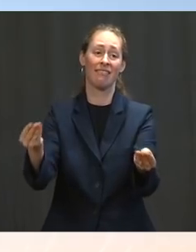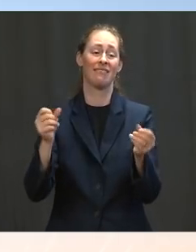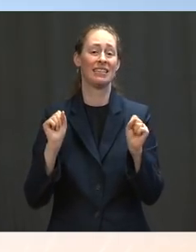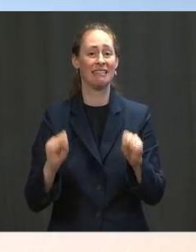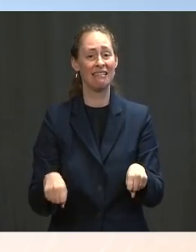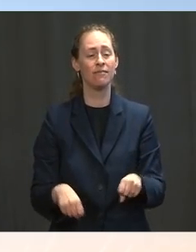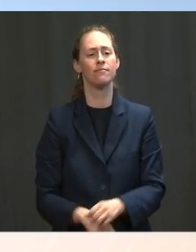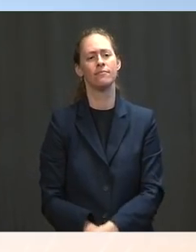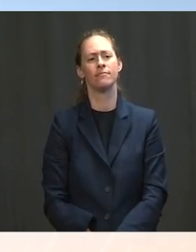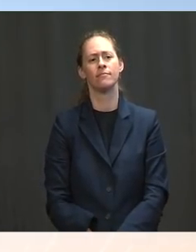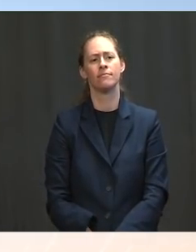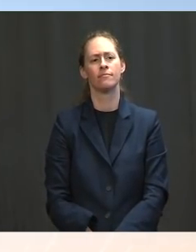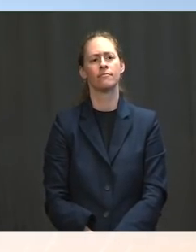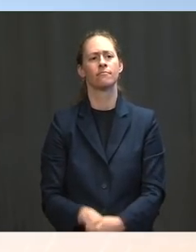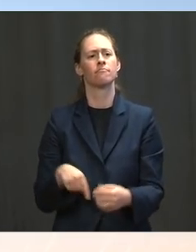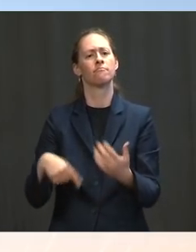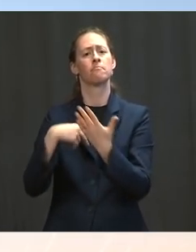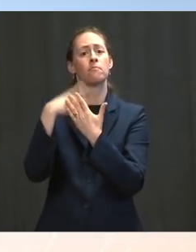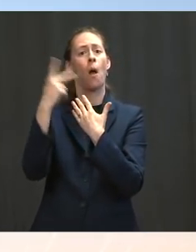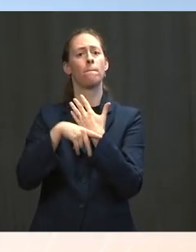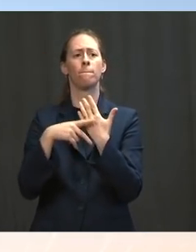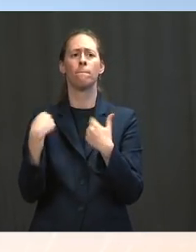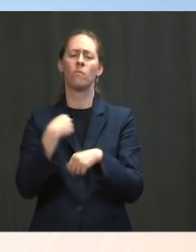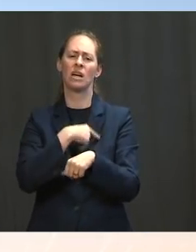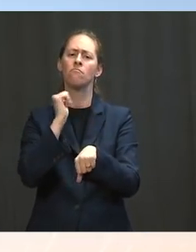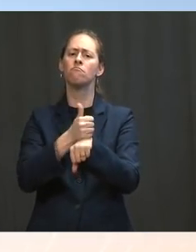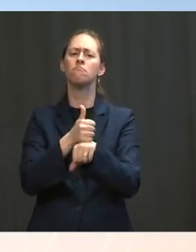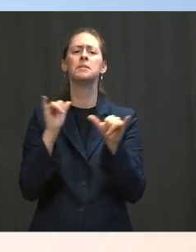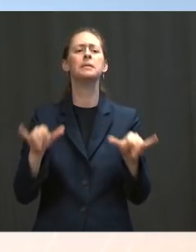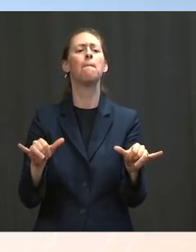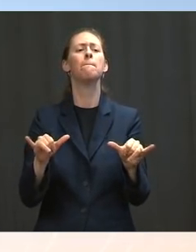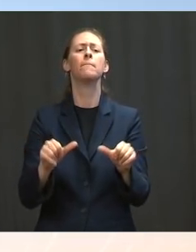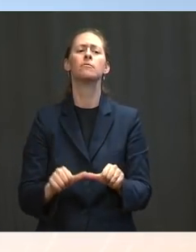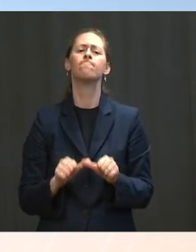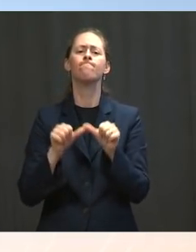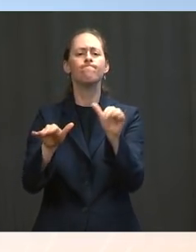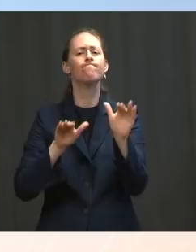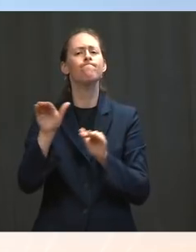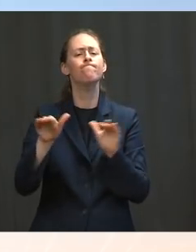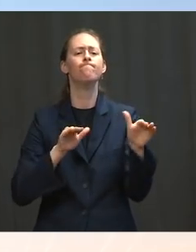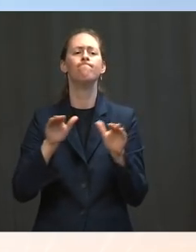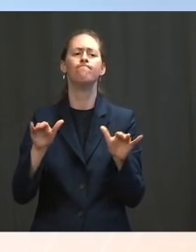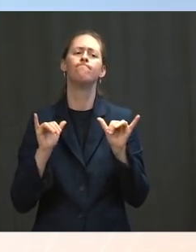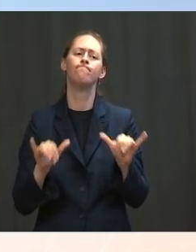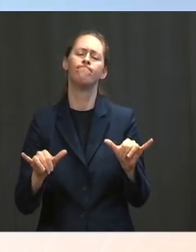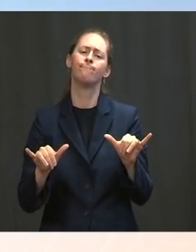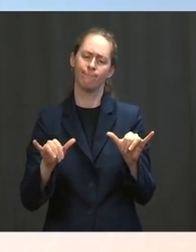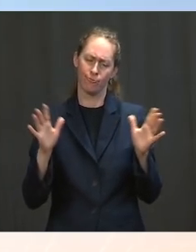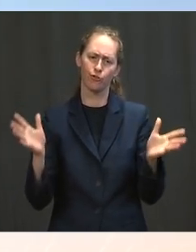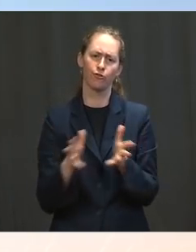and we're going to continue to press forward on approaches that we have seen work in the past. The Press: And switching gears